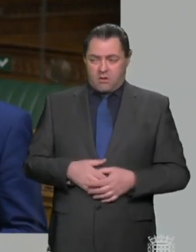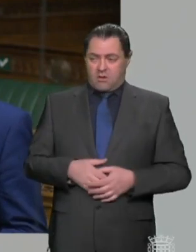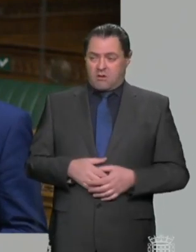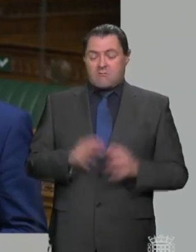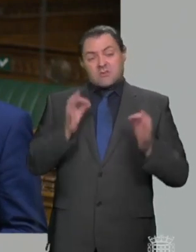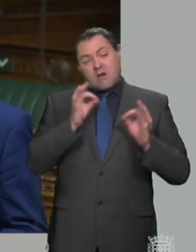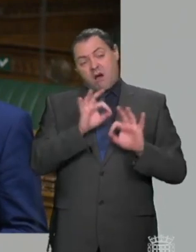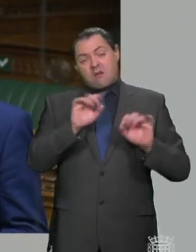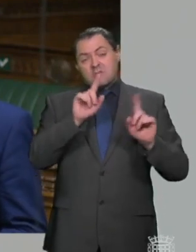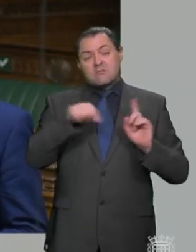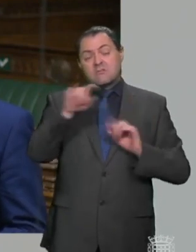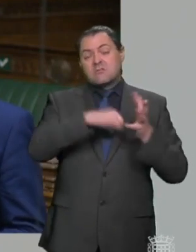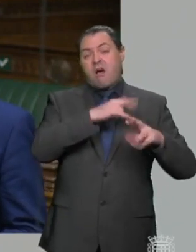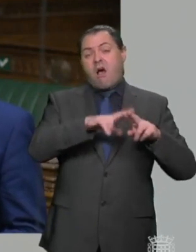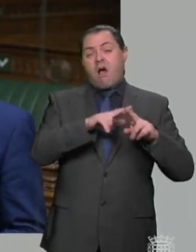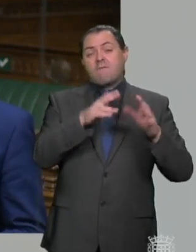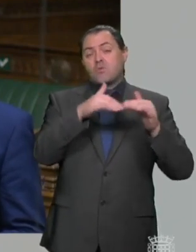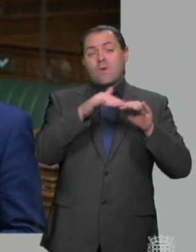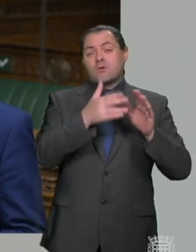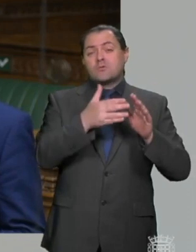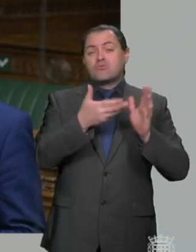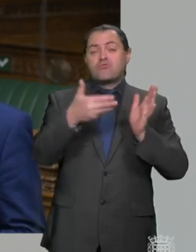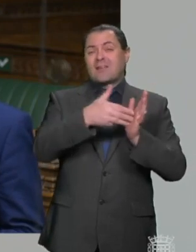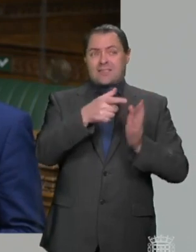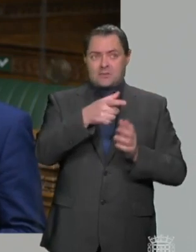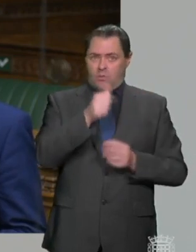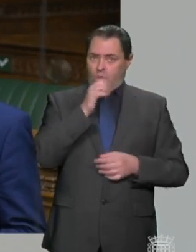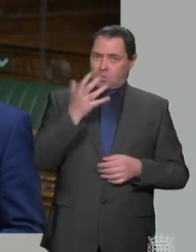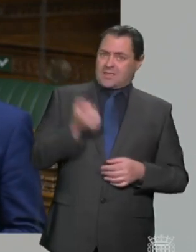credit stand to lose out due to the way in which the award is recognised in the regulations as